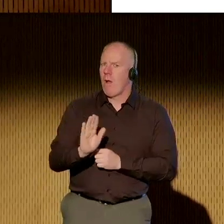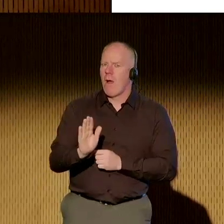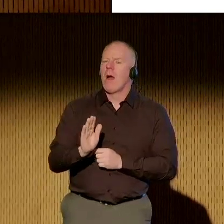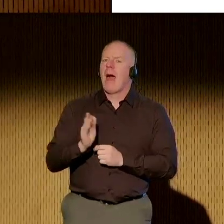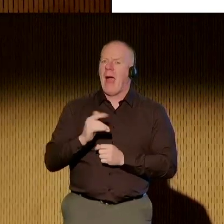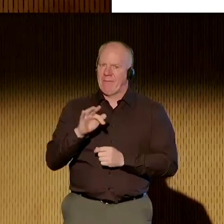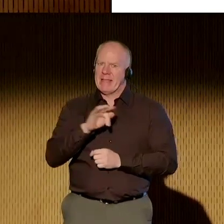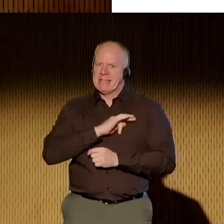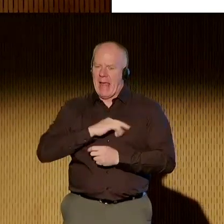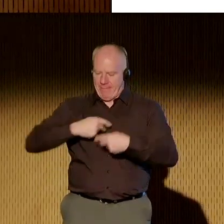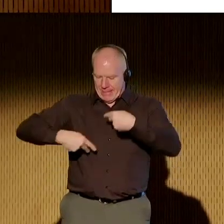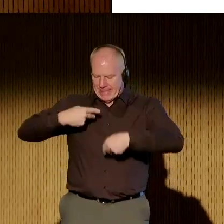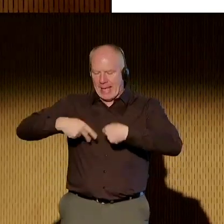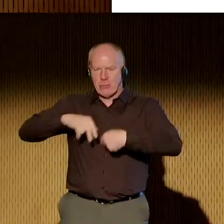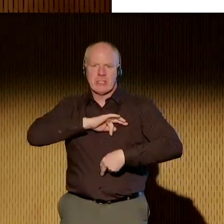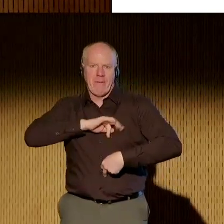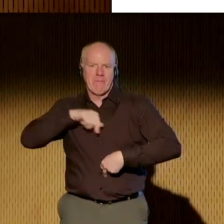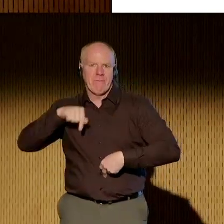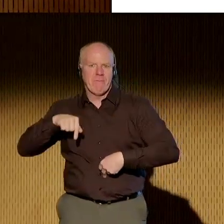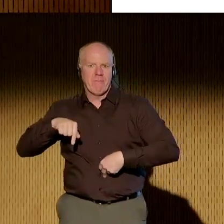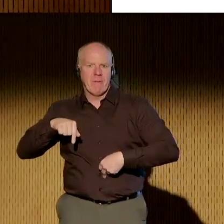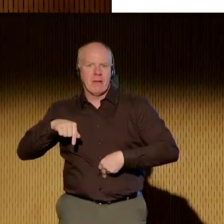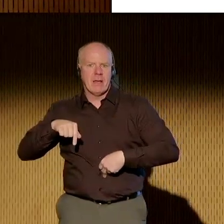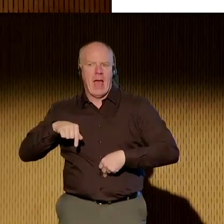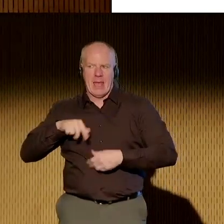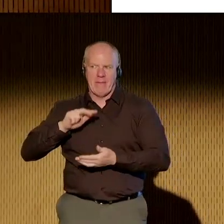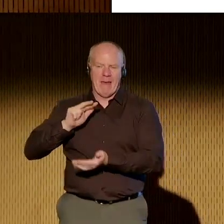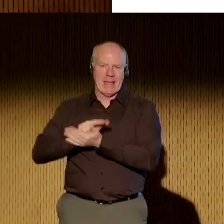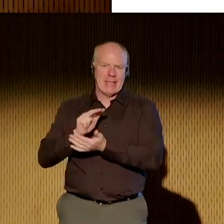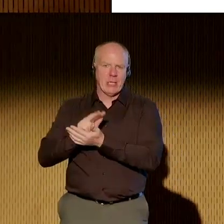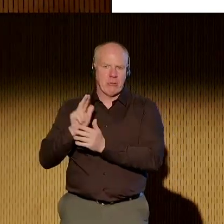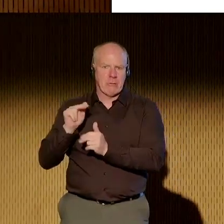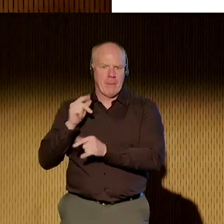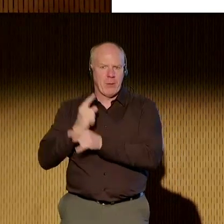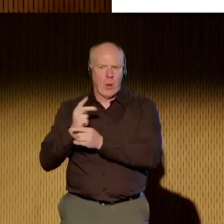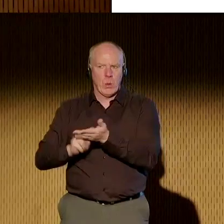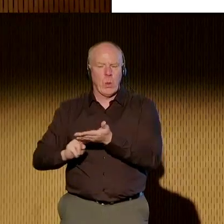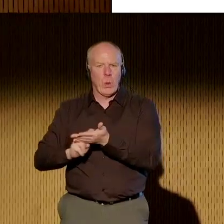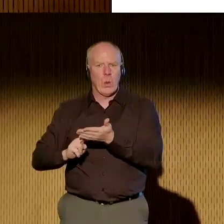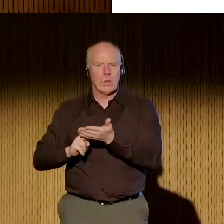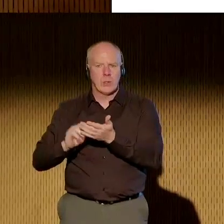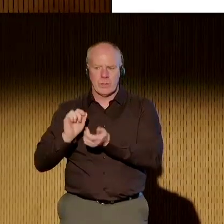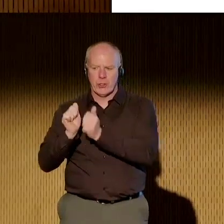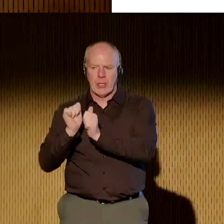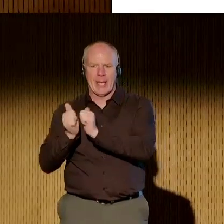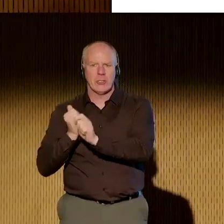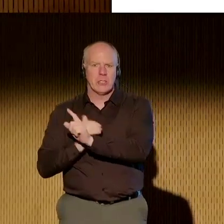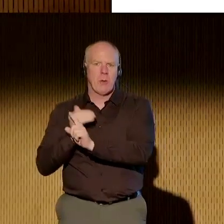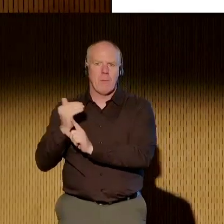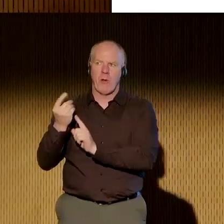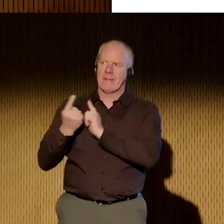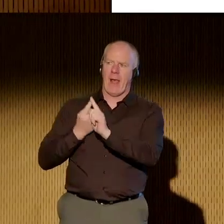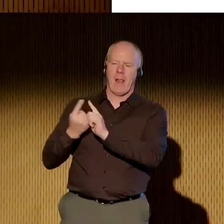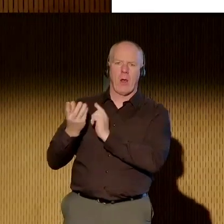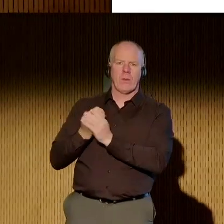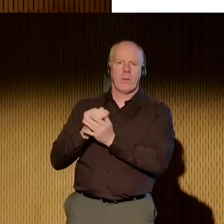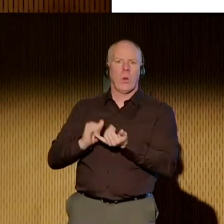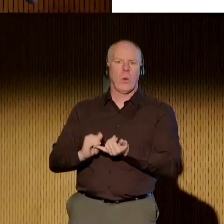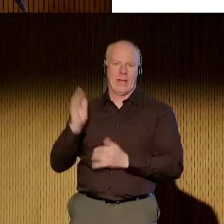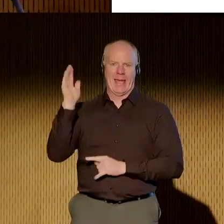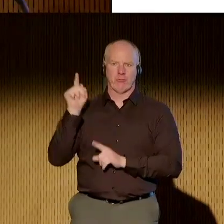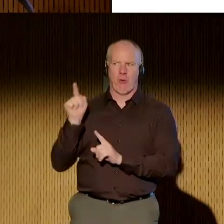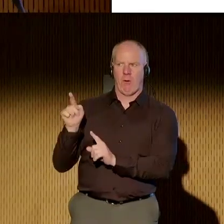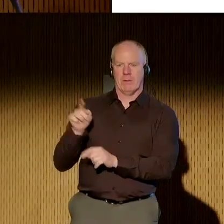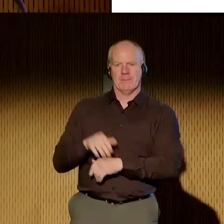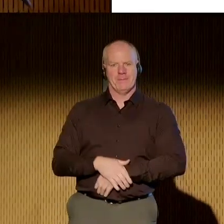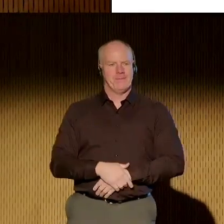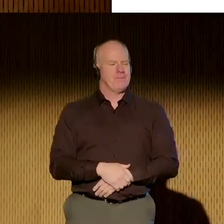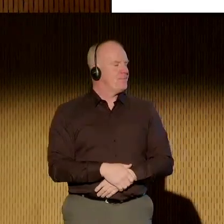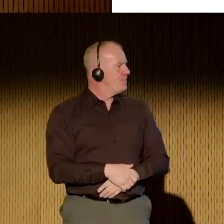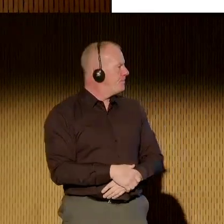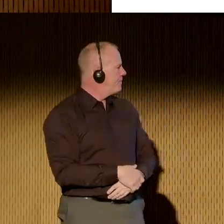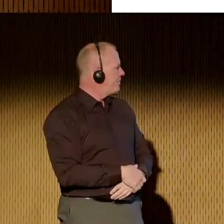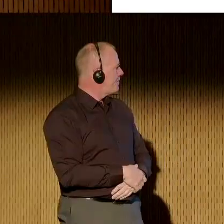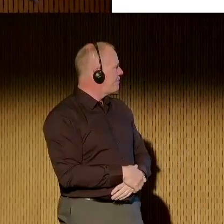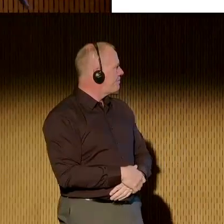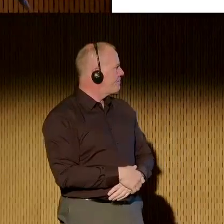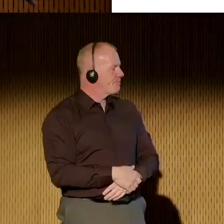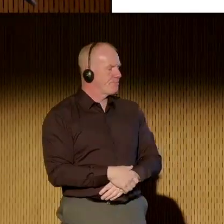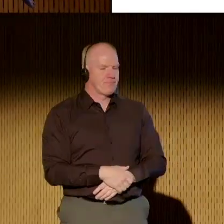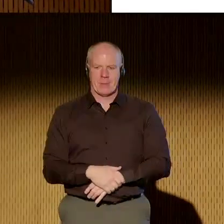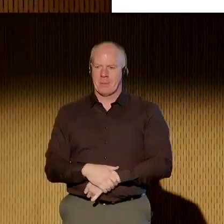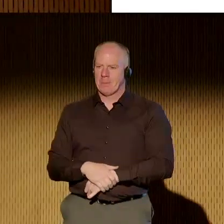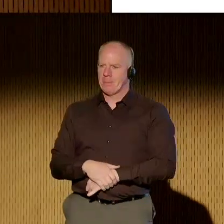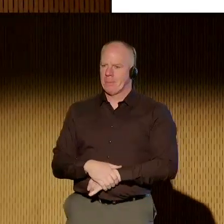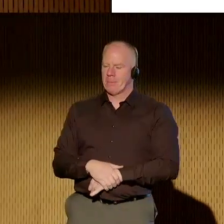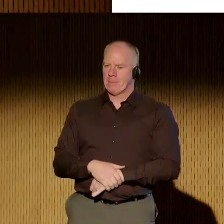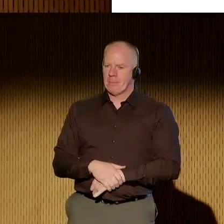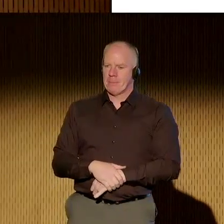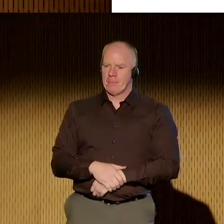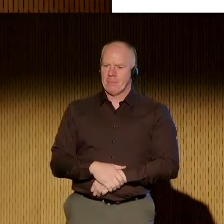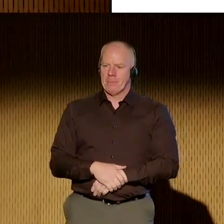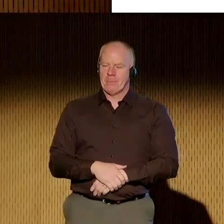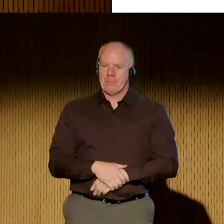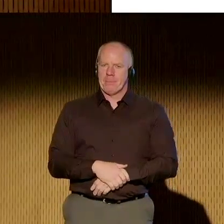scan, but also as a validation instrument that can be evolved through dialogue with lecturers.